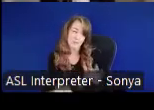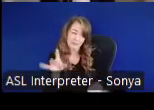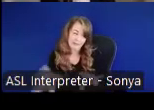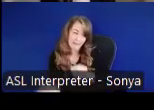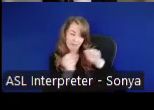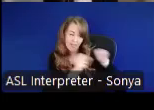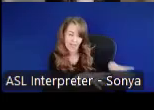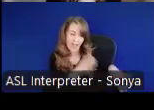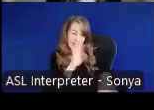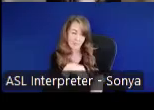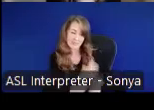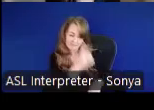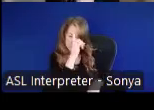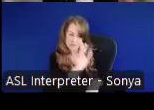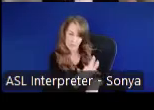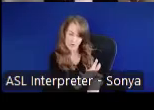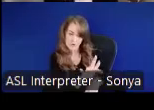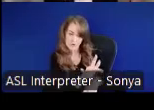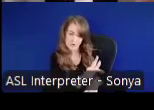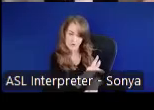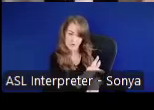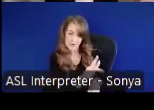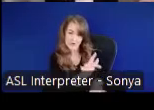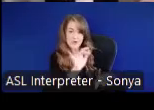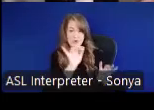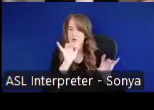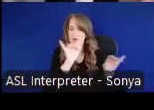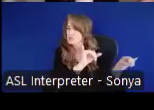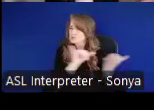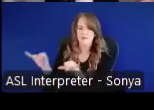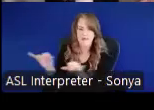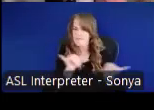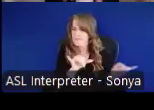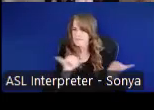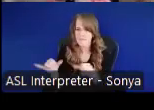quarter. We're offering the same reinforcer, right? The